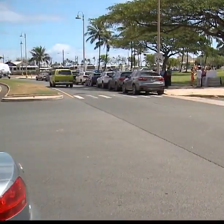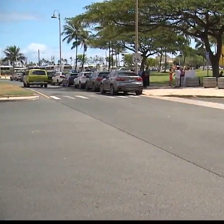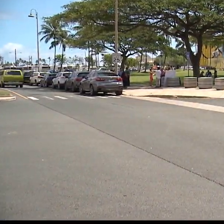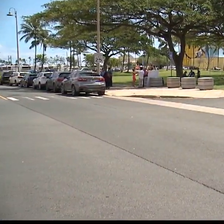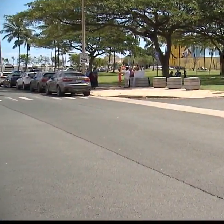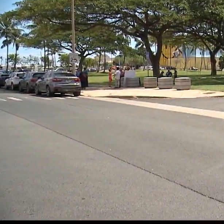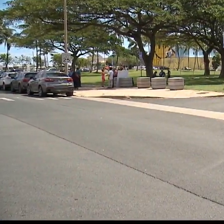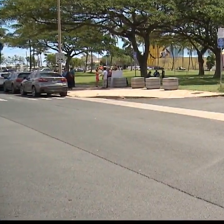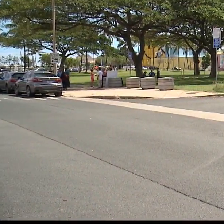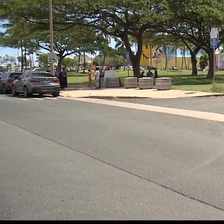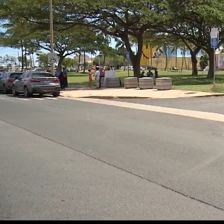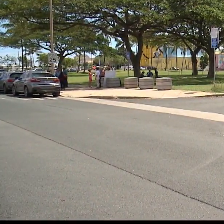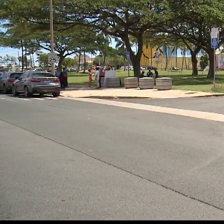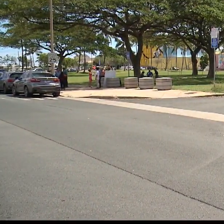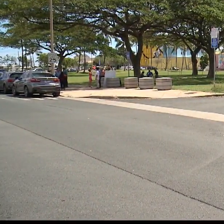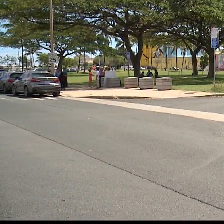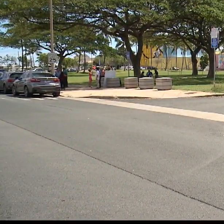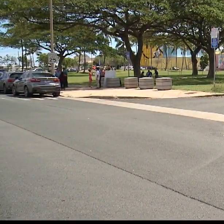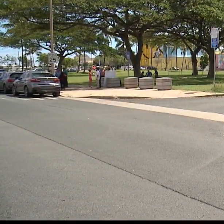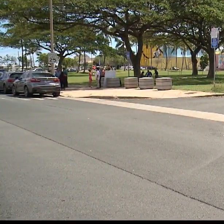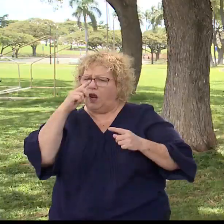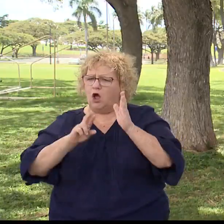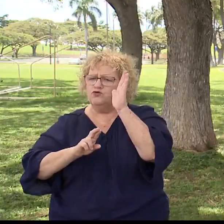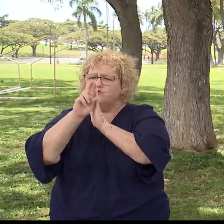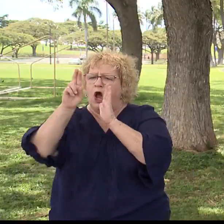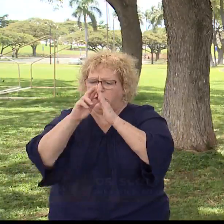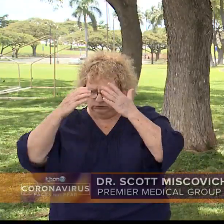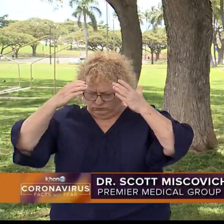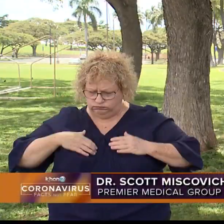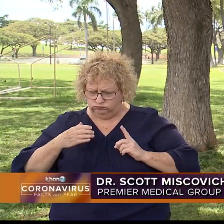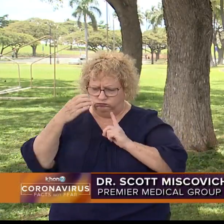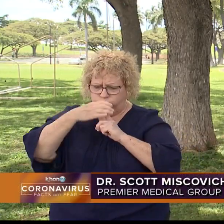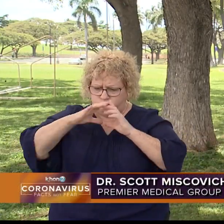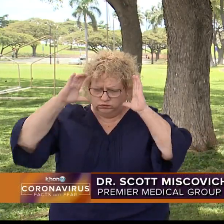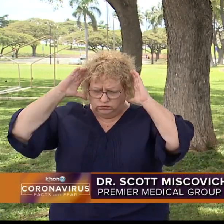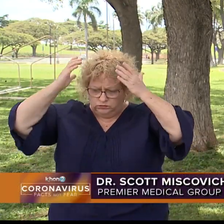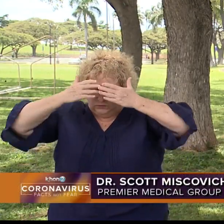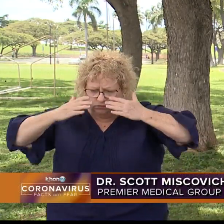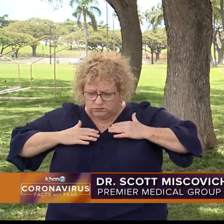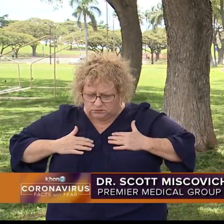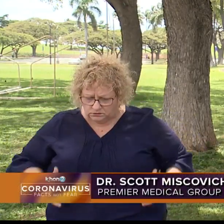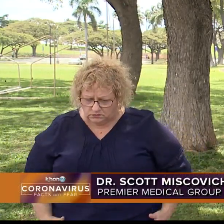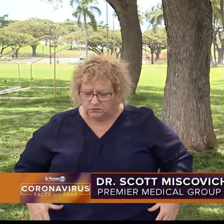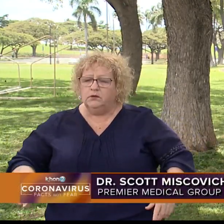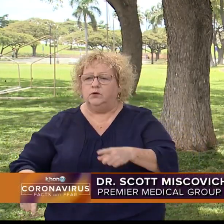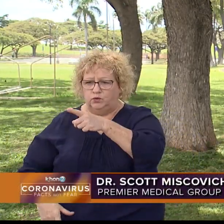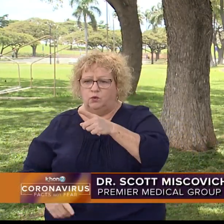KAKAAKAO GATEWAY PARK DR. SCOTT MISCOVICH, THE FIRST STAGE YOU GO THROUGH IS YOU WILL HAVE A TEMPERATURE TAKEN AND YOU WOWILL HAVE A PULSE OXIMETER PUT ON YOUR FINTERTIP THAT TALKS ABOUT YOUR OXYGEN LEVEL AND YOUR PULSE LEVEL.."